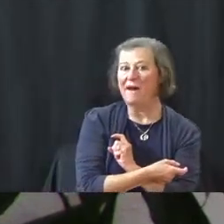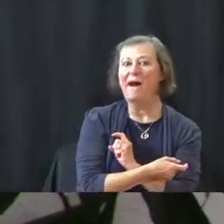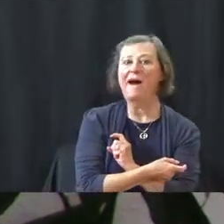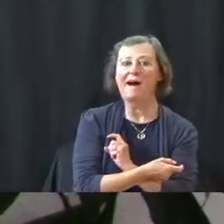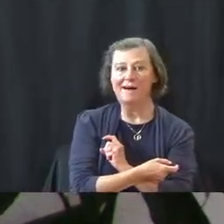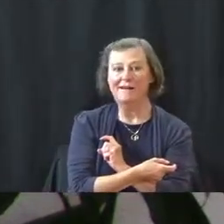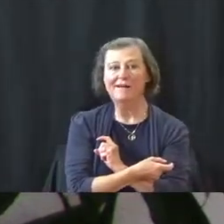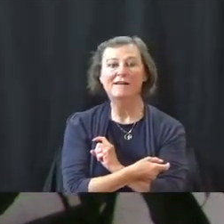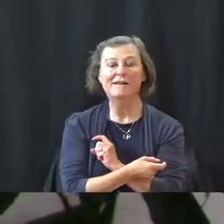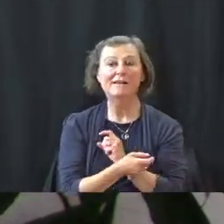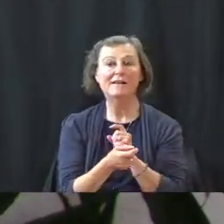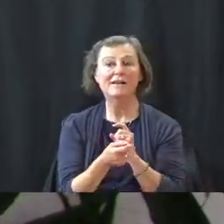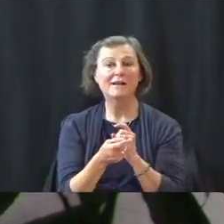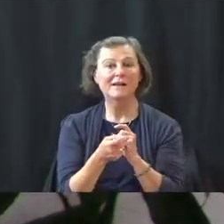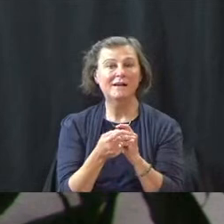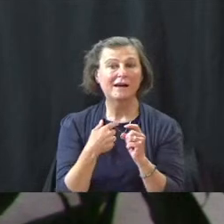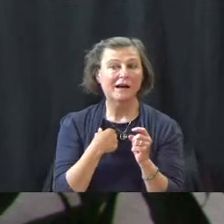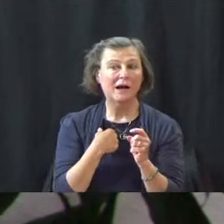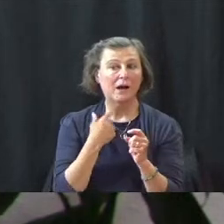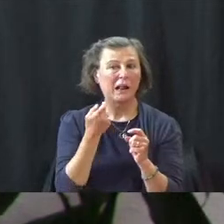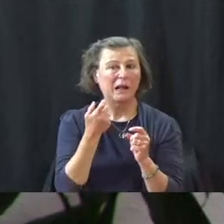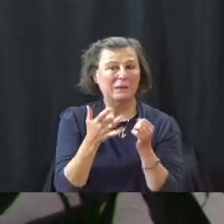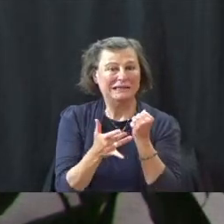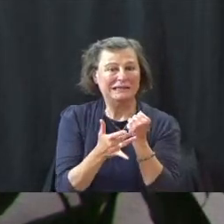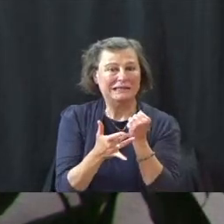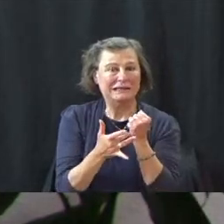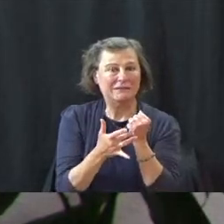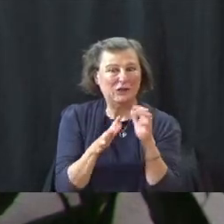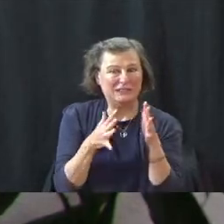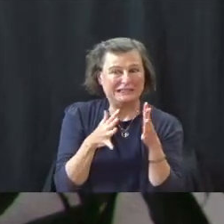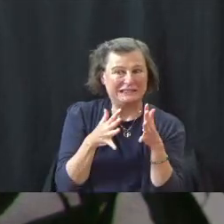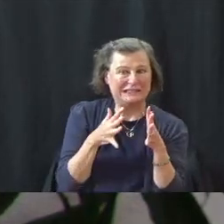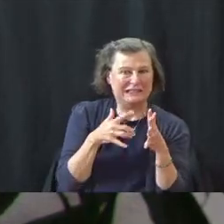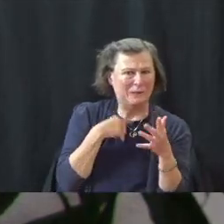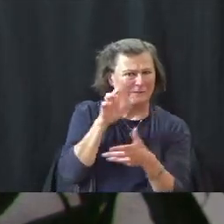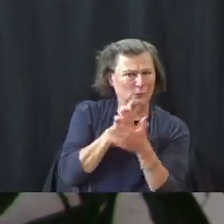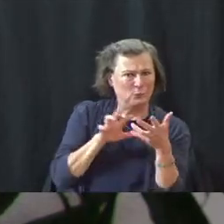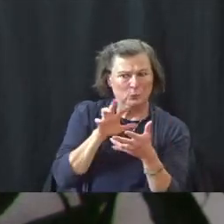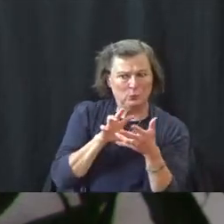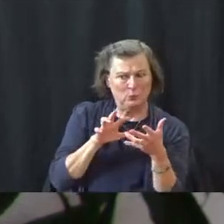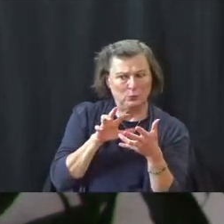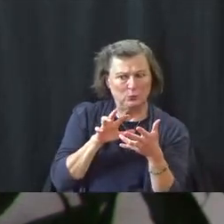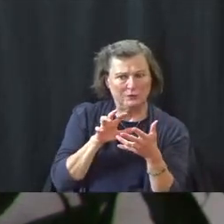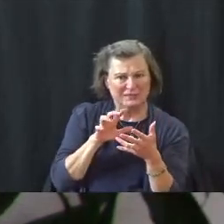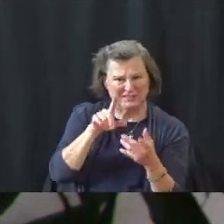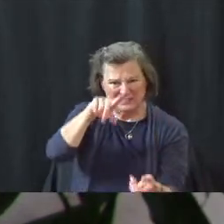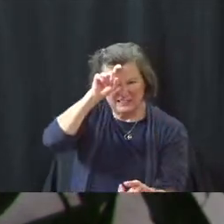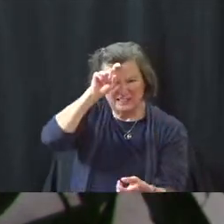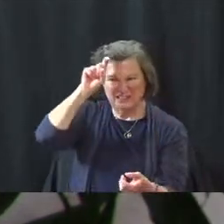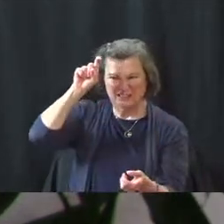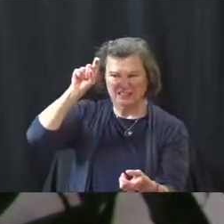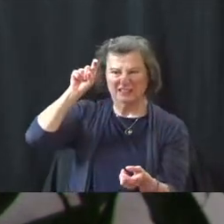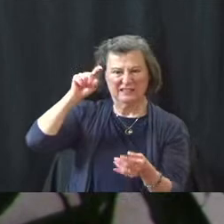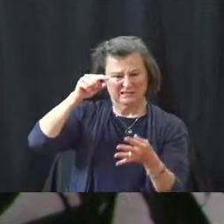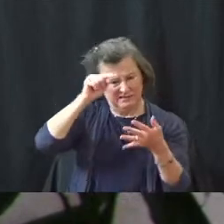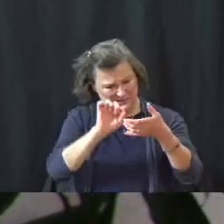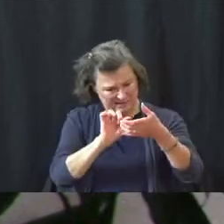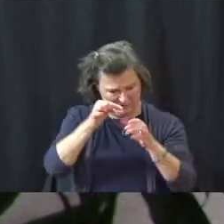Being something of a technophobe, I was a little confused, befuddled at all the stuff